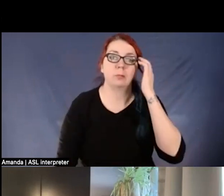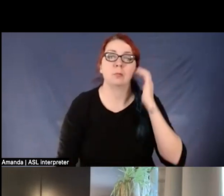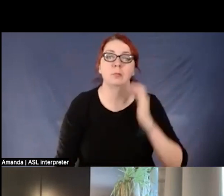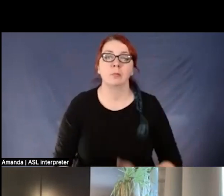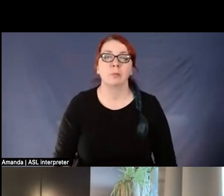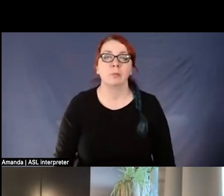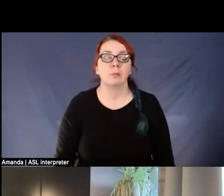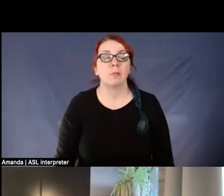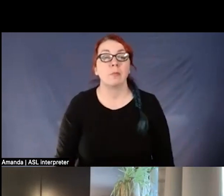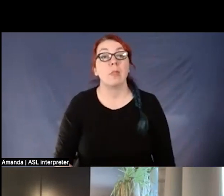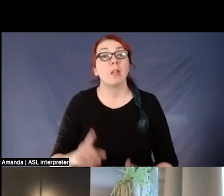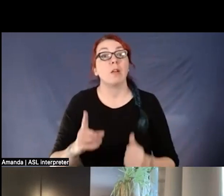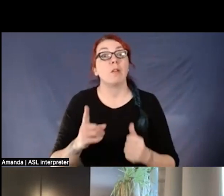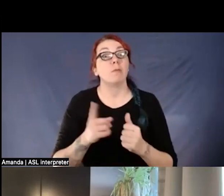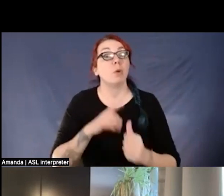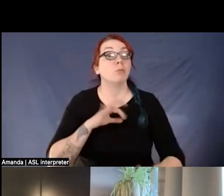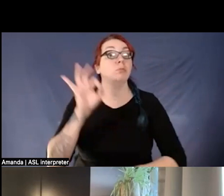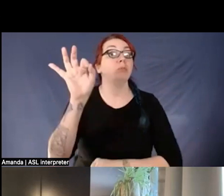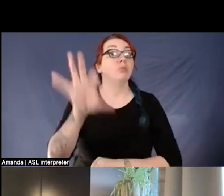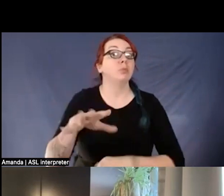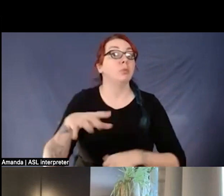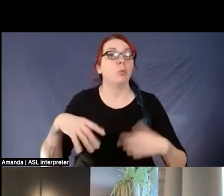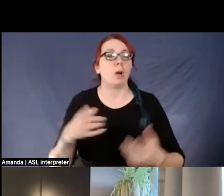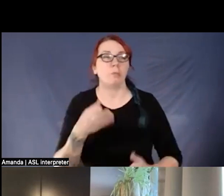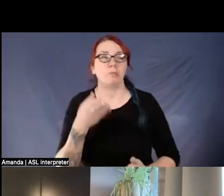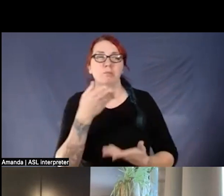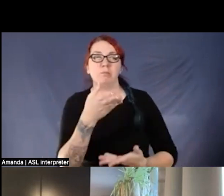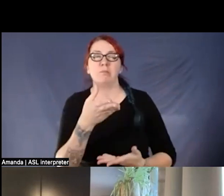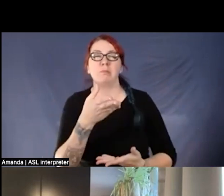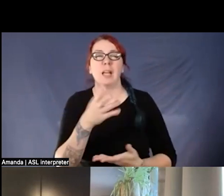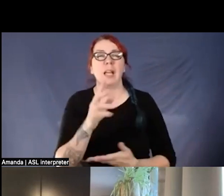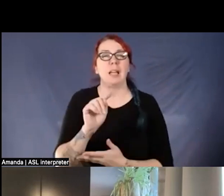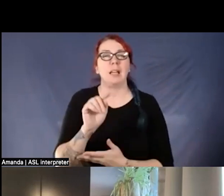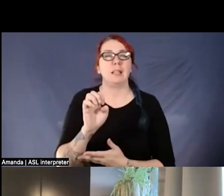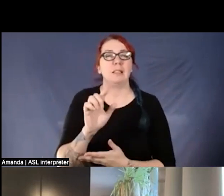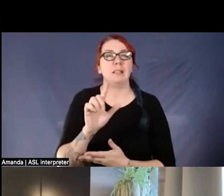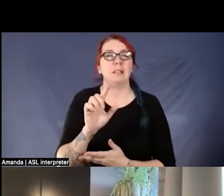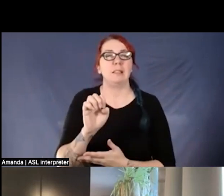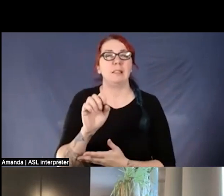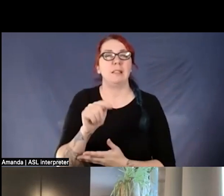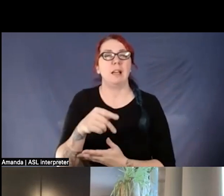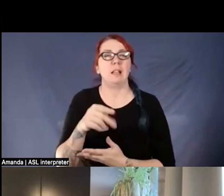a teleprompter tool, a very low tech innovation. But if you do a lot of presentations, this tool